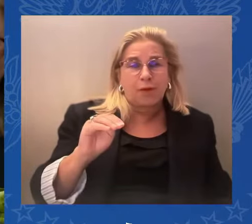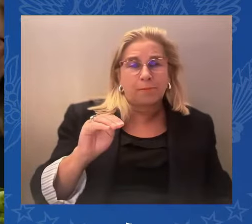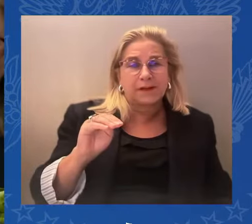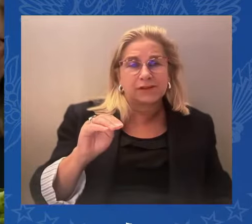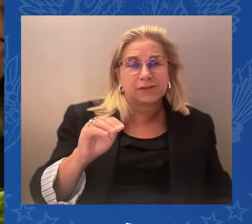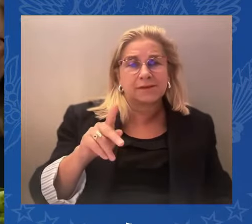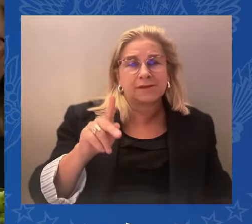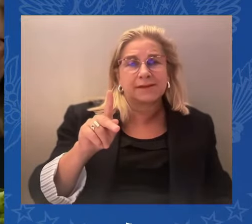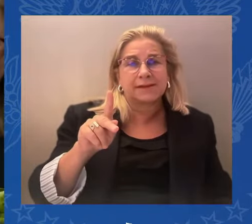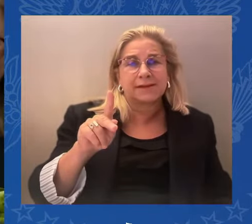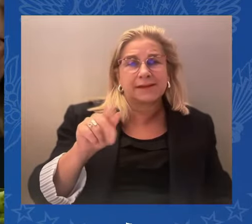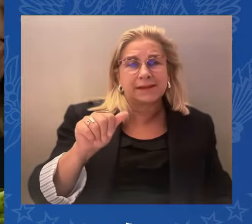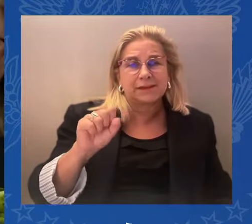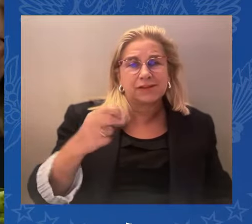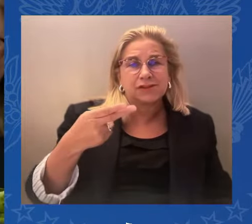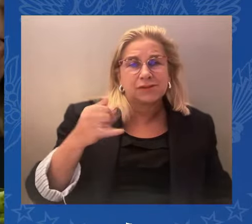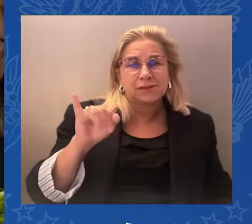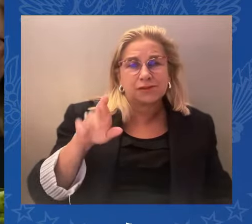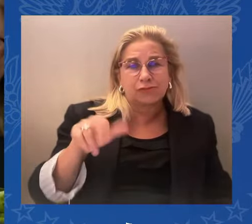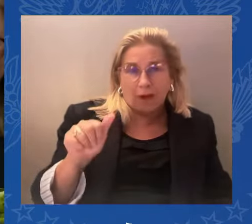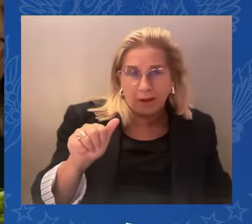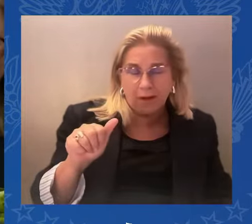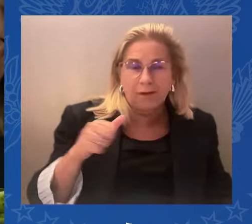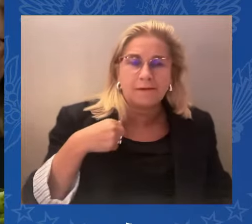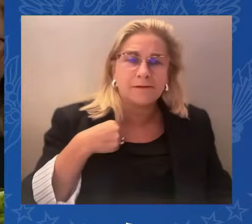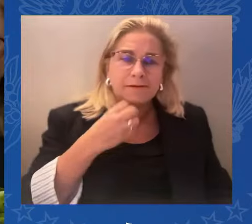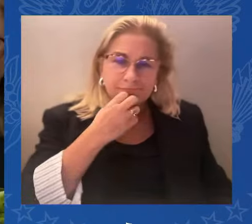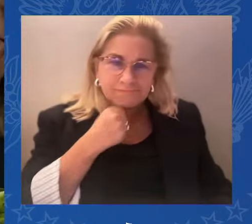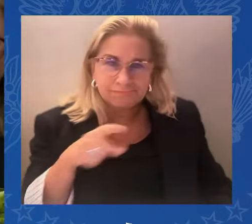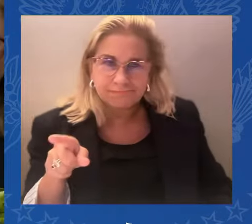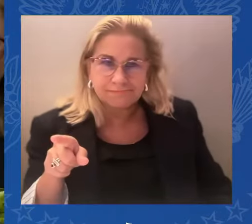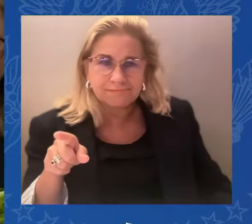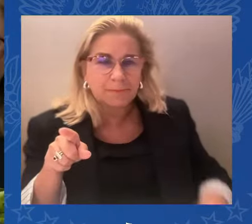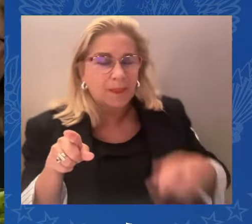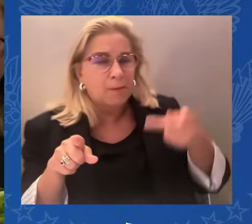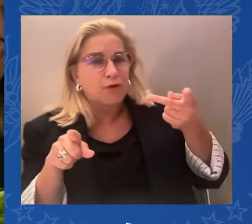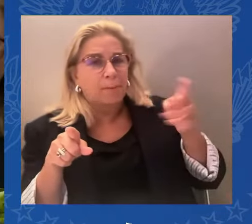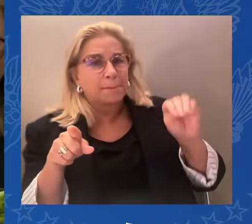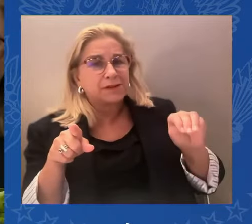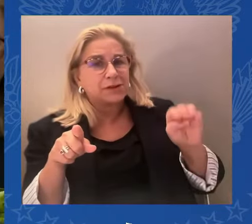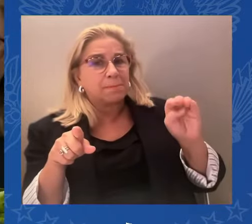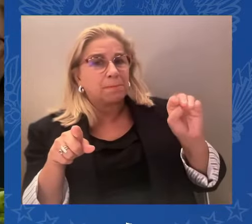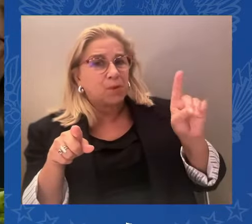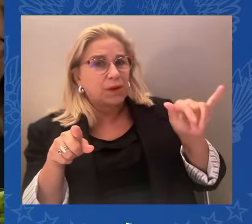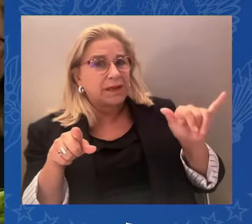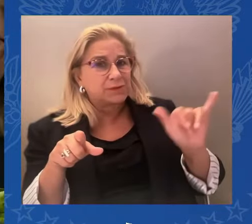And Prime Minister Modi will be hosting us next year, and I look forward to that as well.